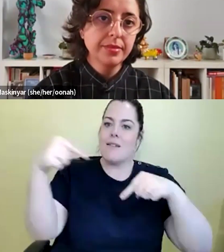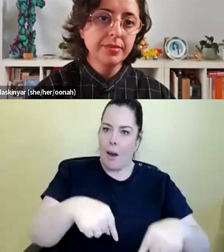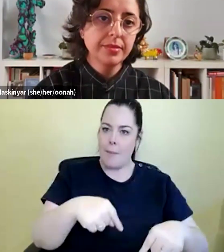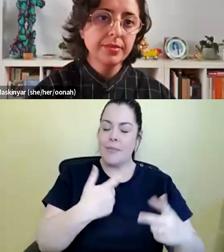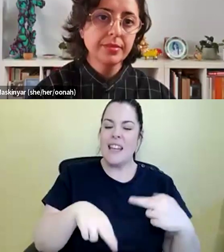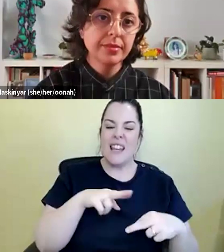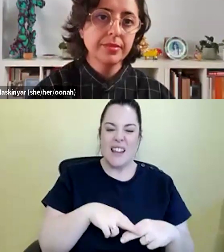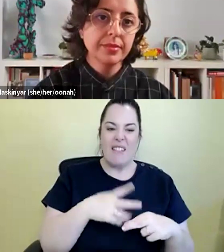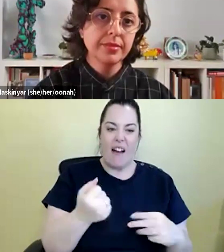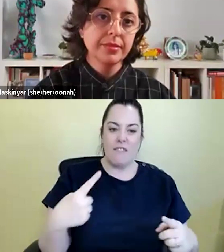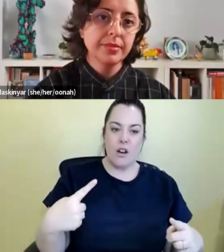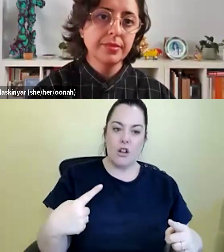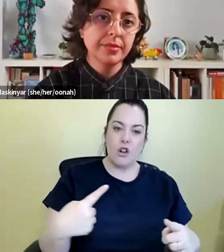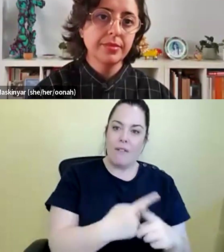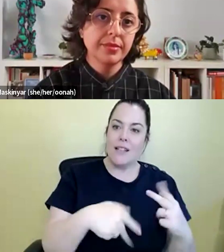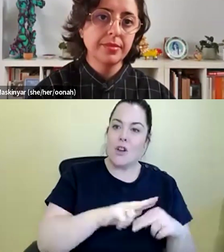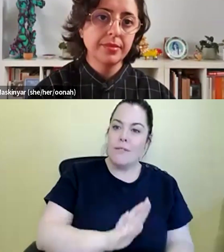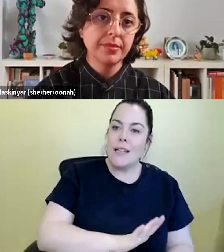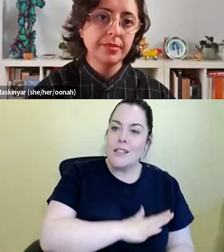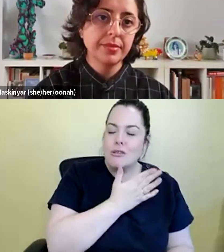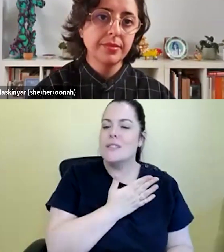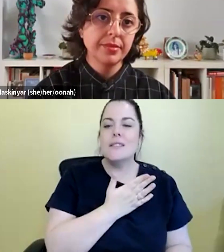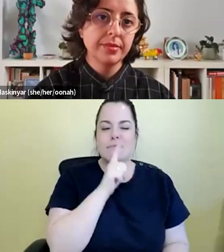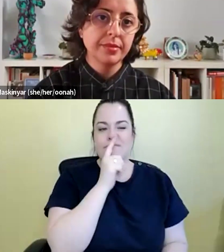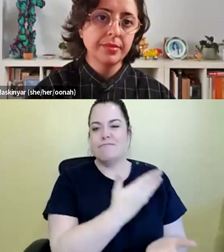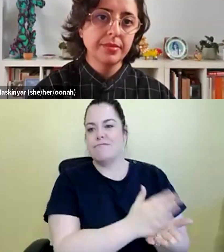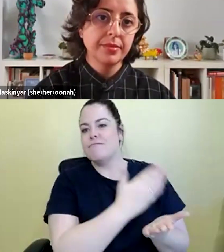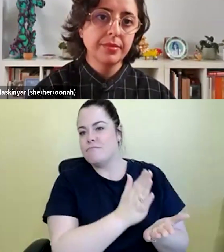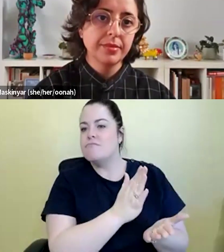they are sitting out of the room and their Intel is not as helpful for us. So we really